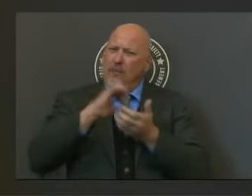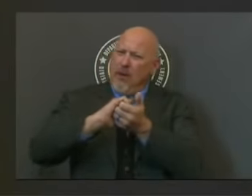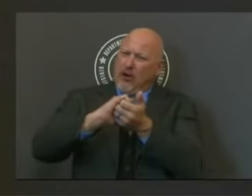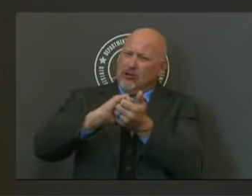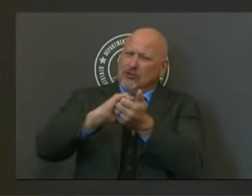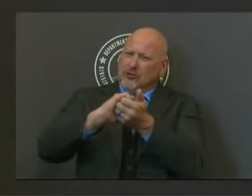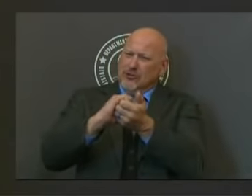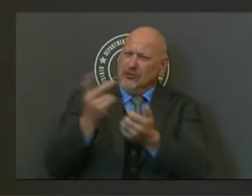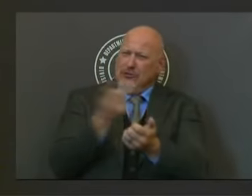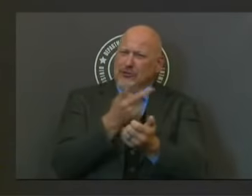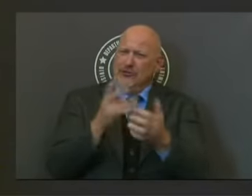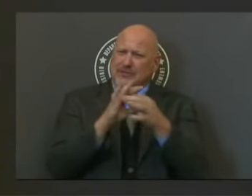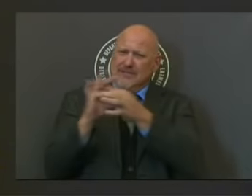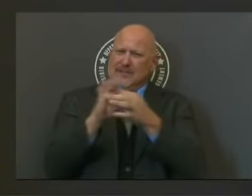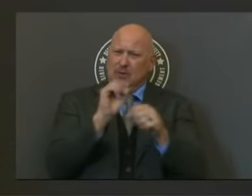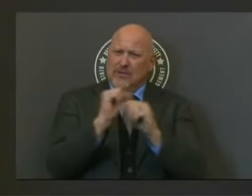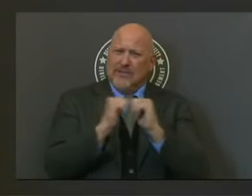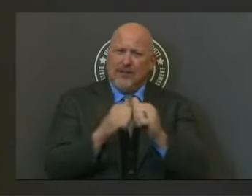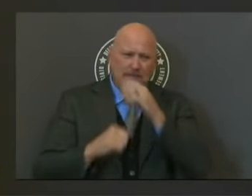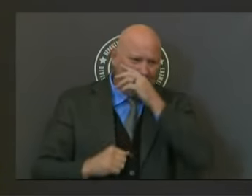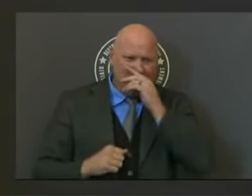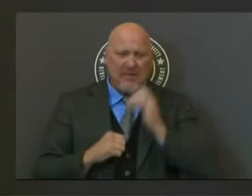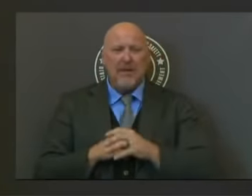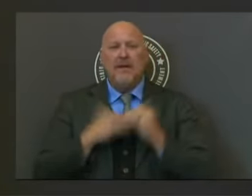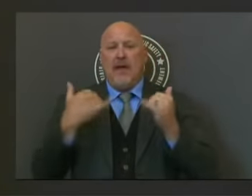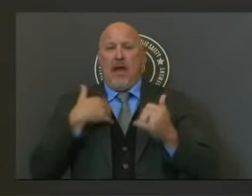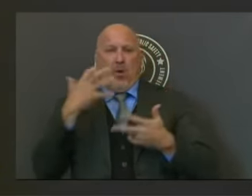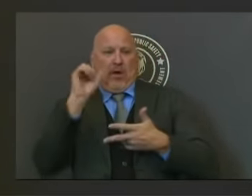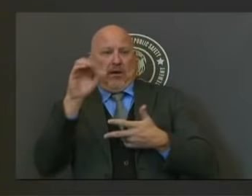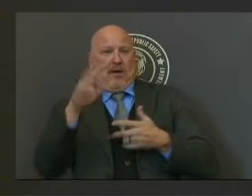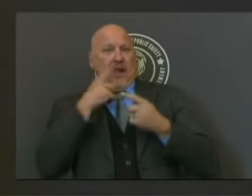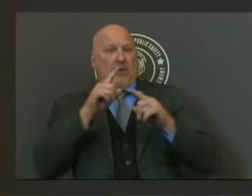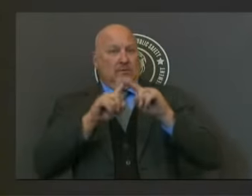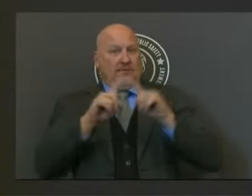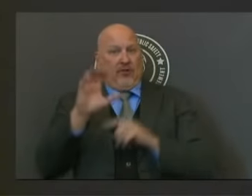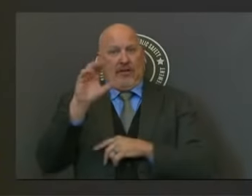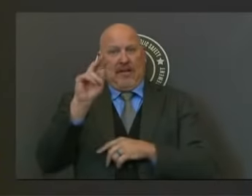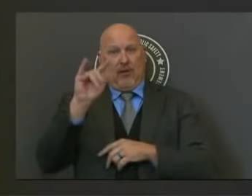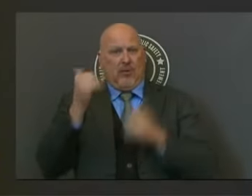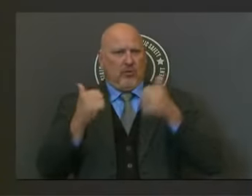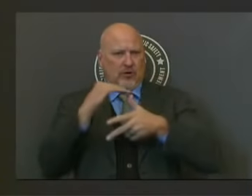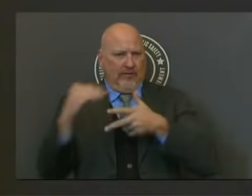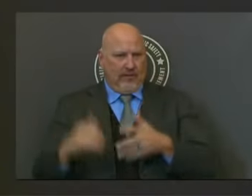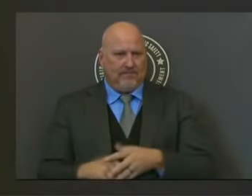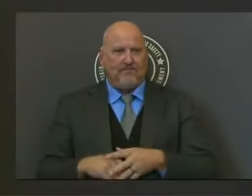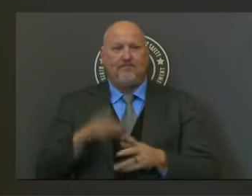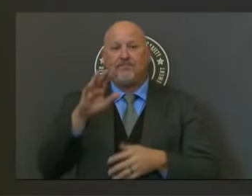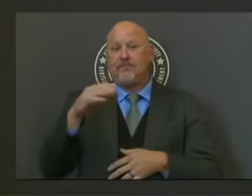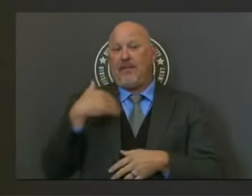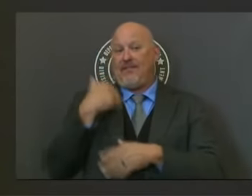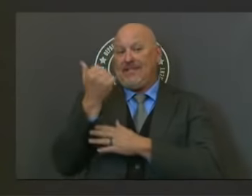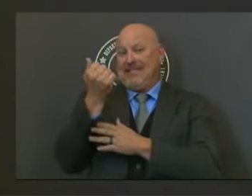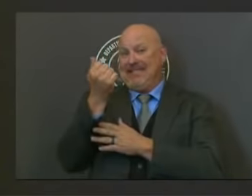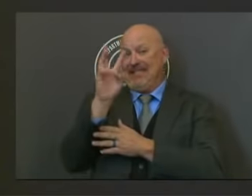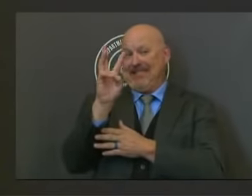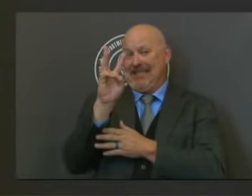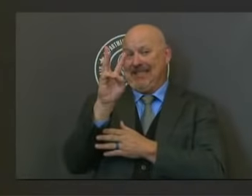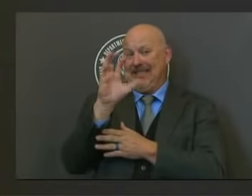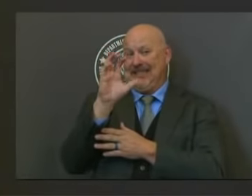the counties and their transmission levels sixteen